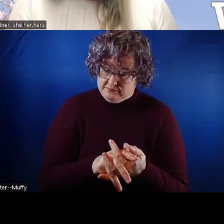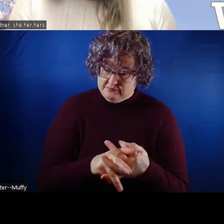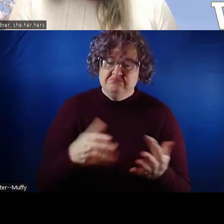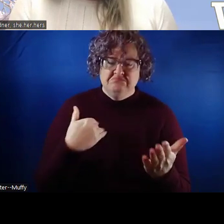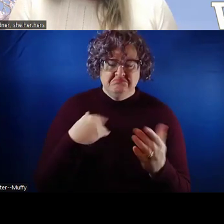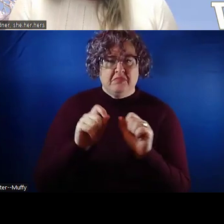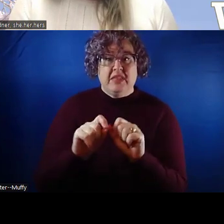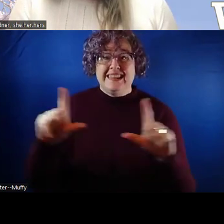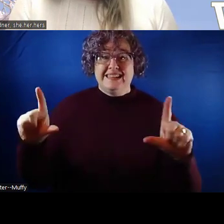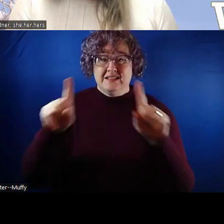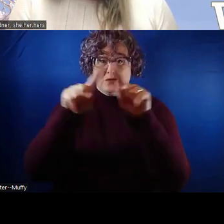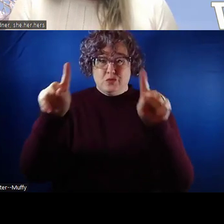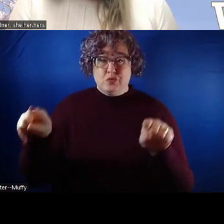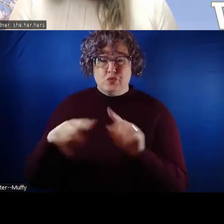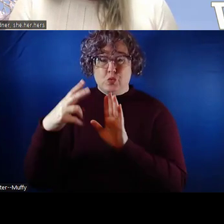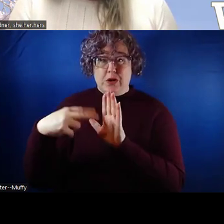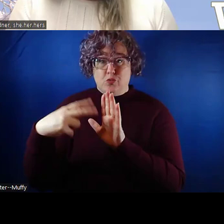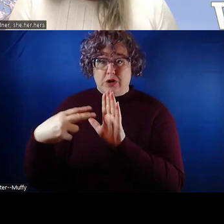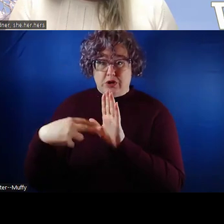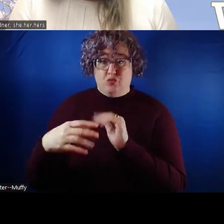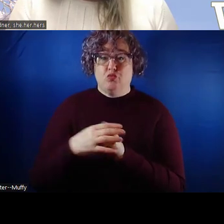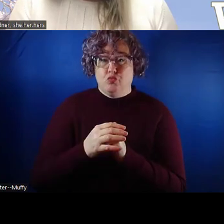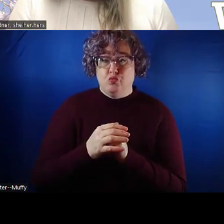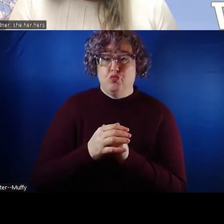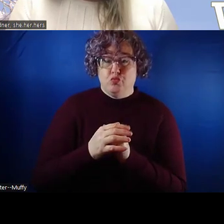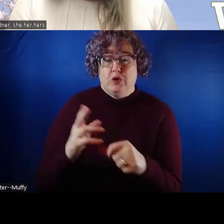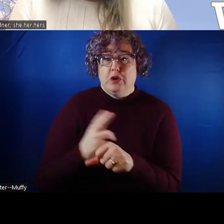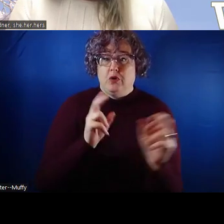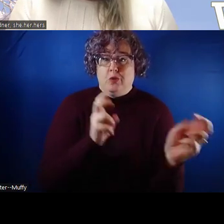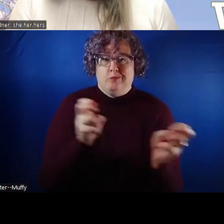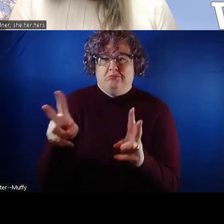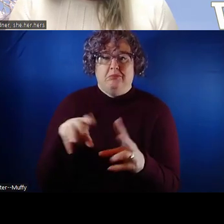for example, JAWS that you can install in any computer.